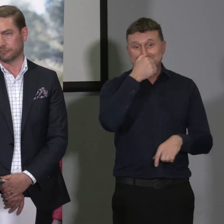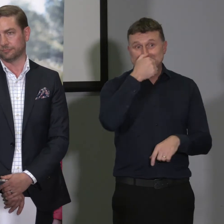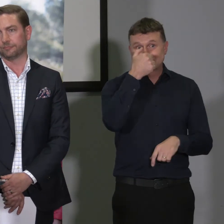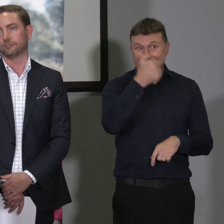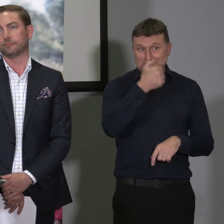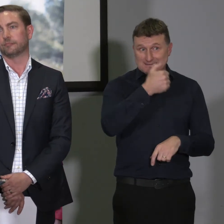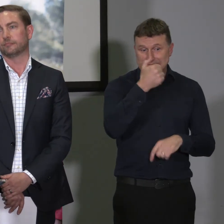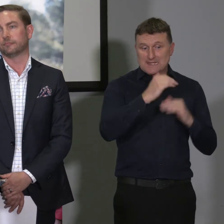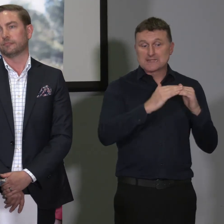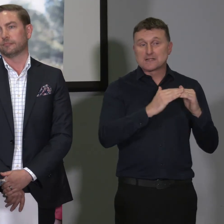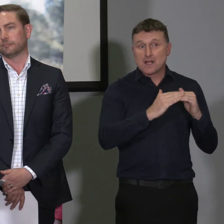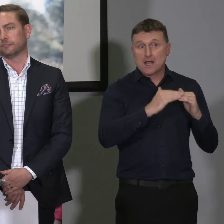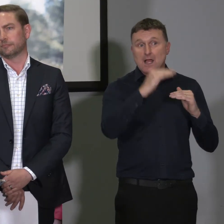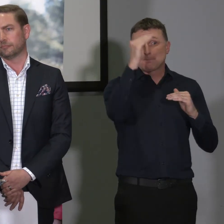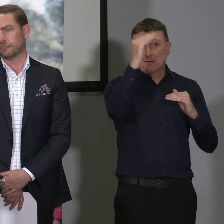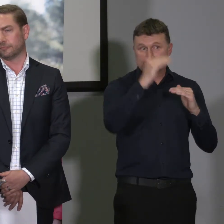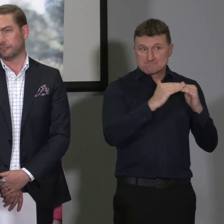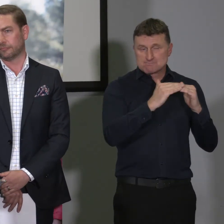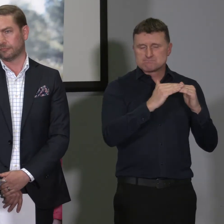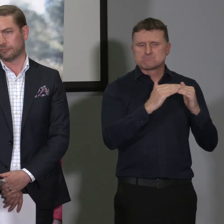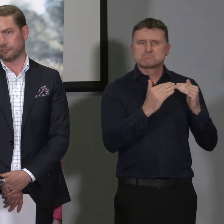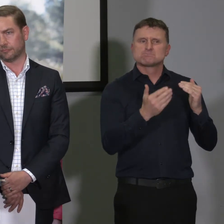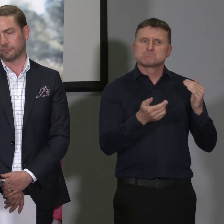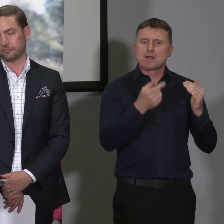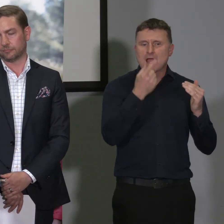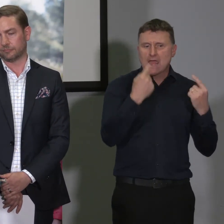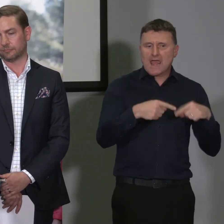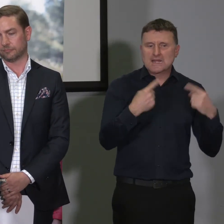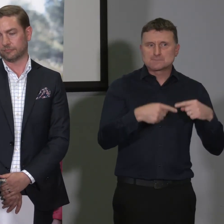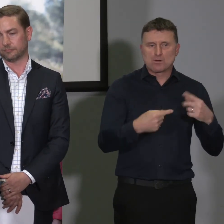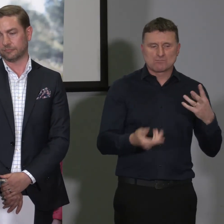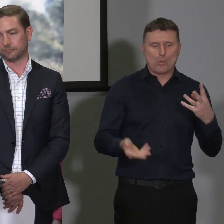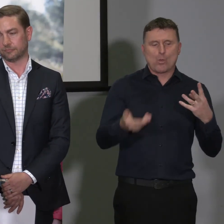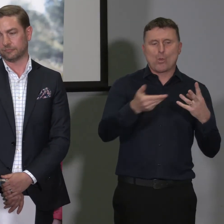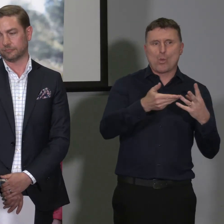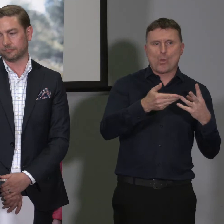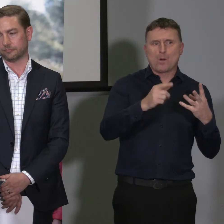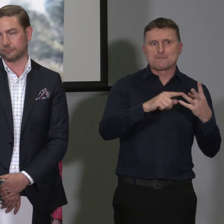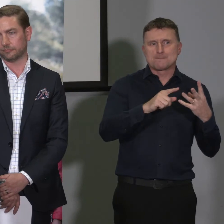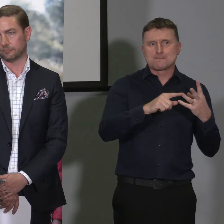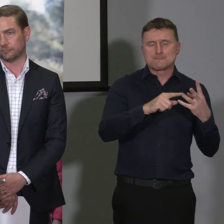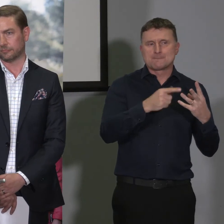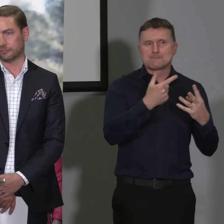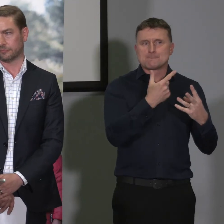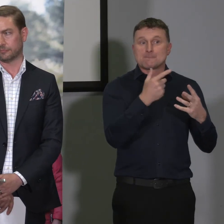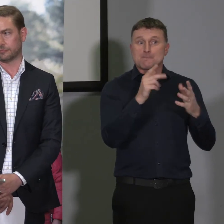civil subjects make children under 16, but they are eligible for a booster Kyeemagh parents are quite